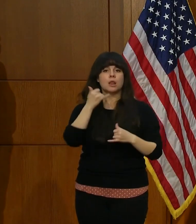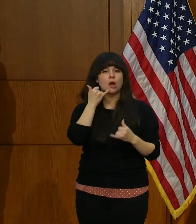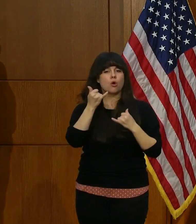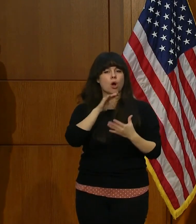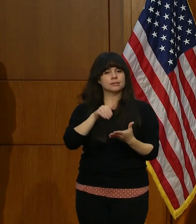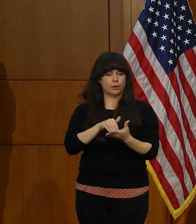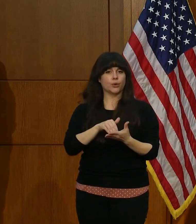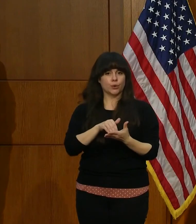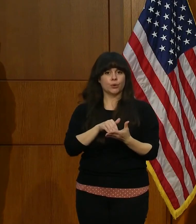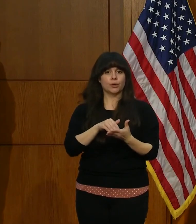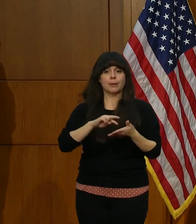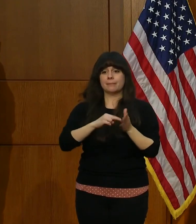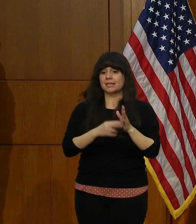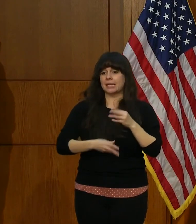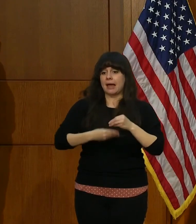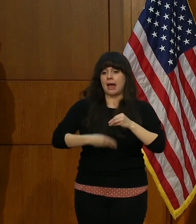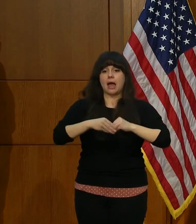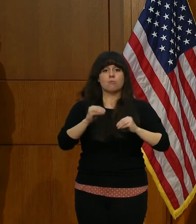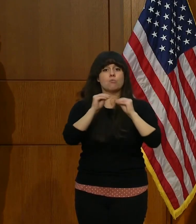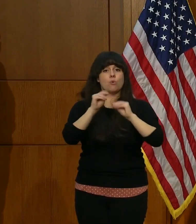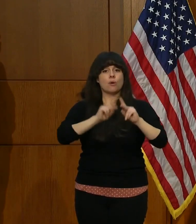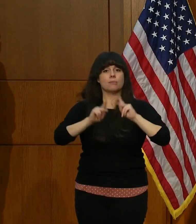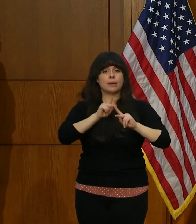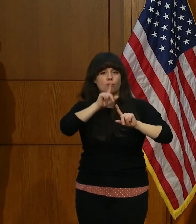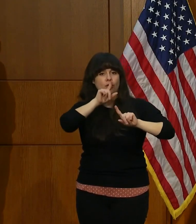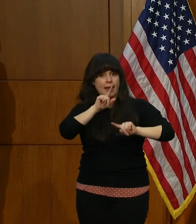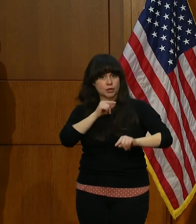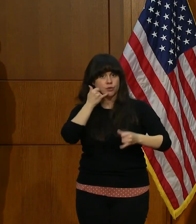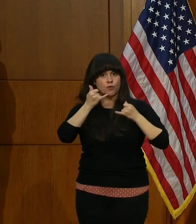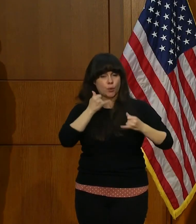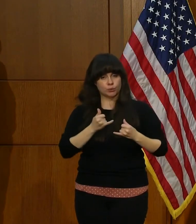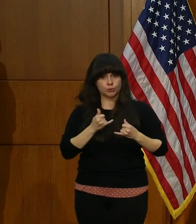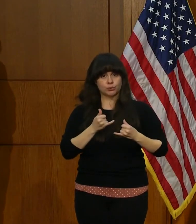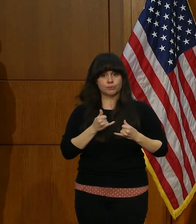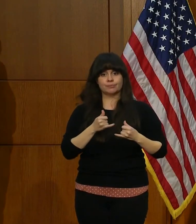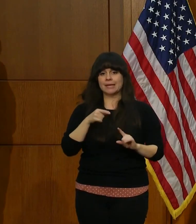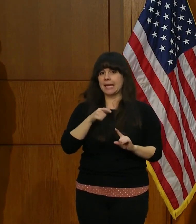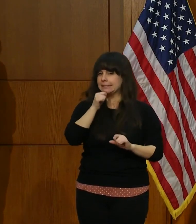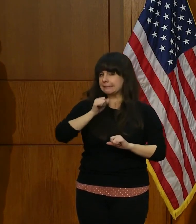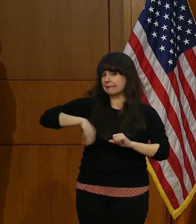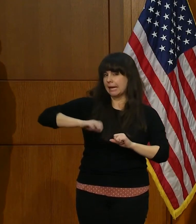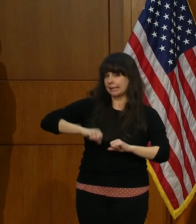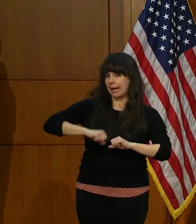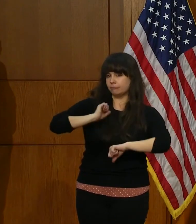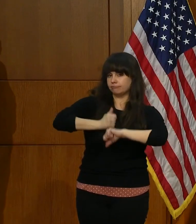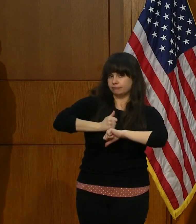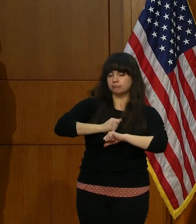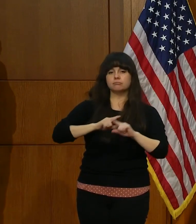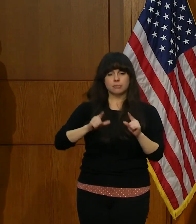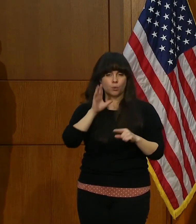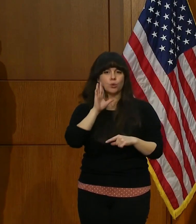DRAMATICALLY INCREASE THE SIZE OF OUR CALL CENTER. ADDING MORE